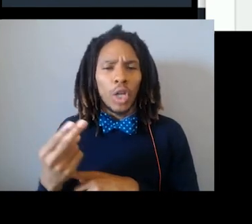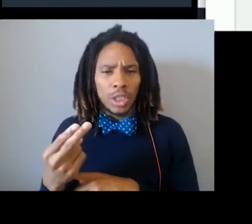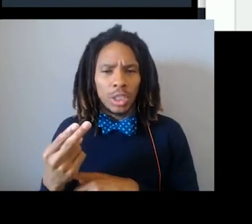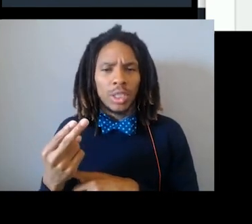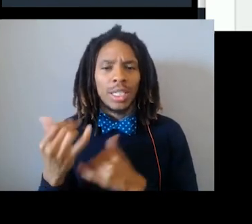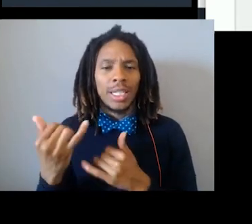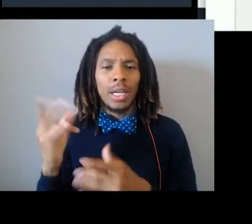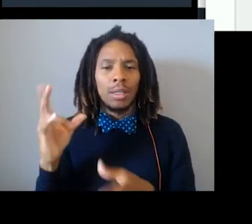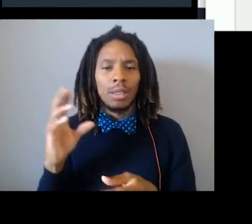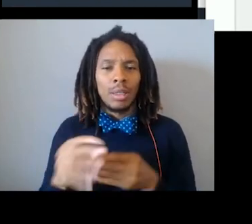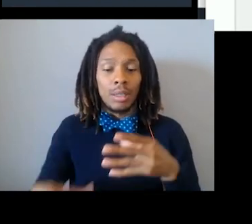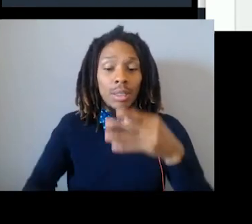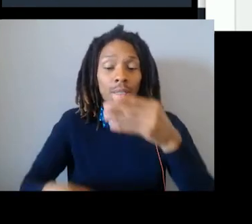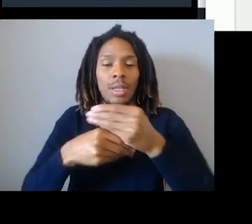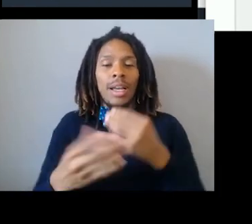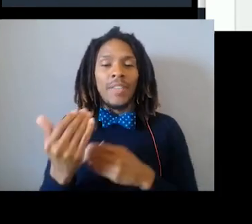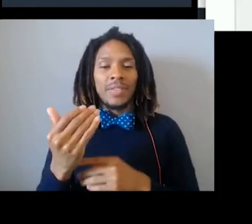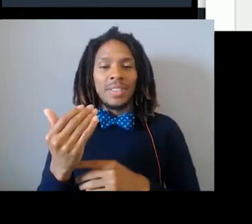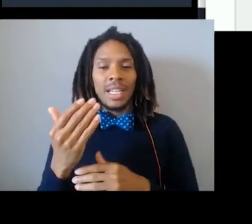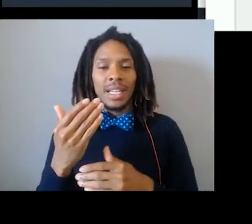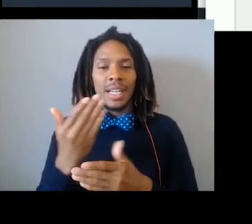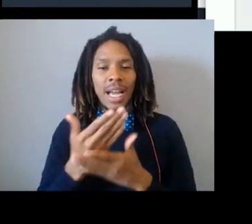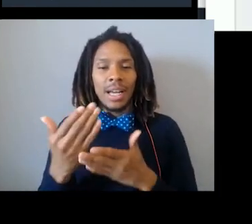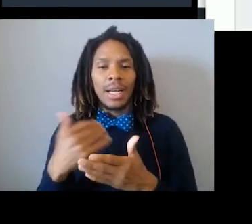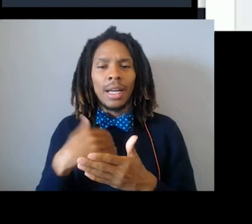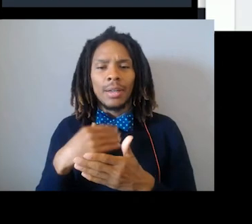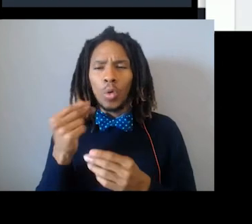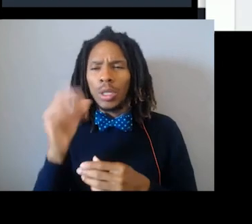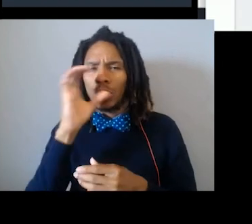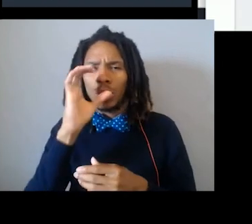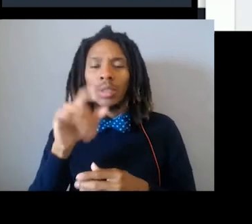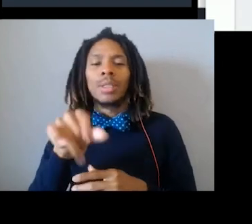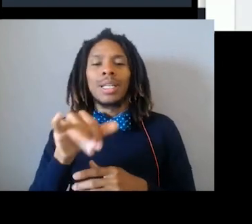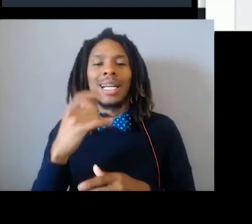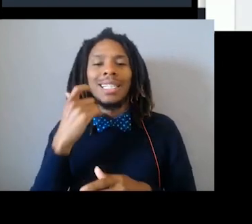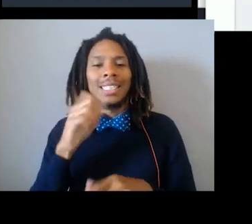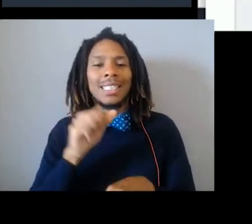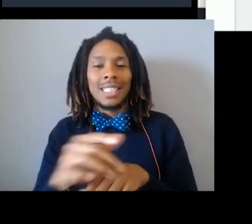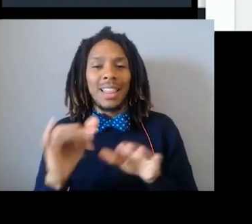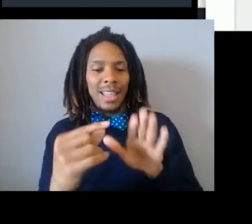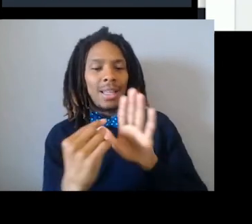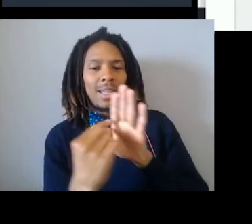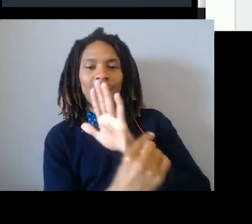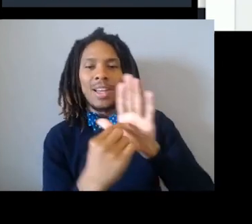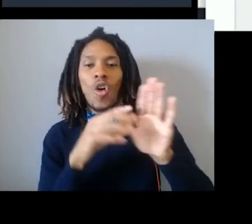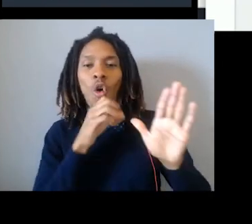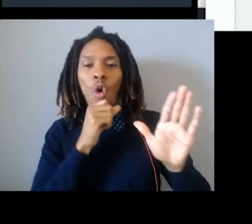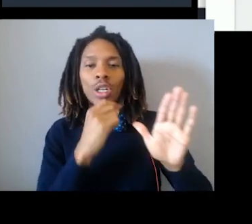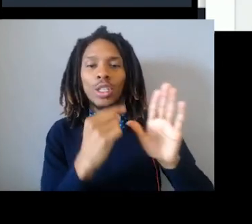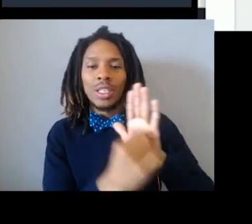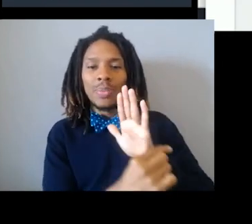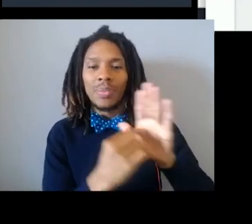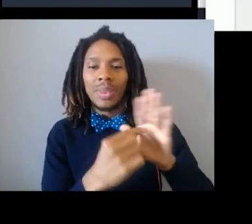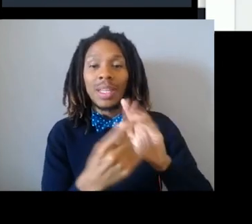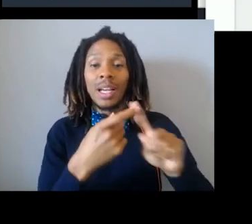if I do a quick search, here's the one that I just sent and you'll see that it's coming from US-East-1. US-East-1. Yeah.